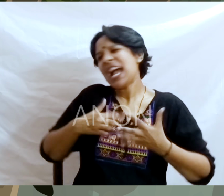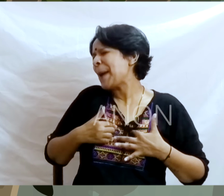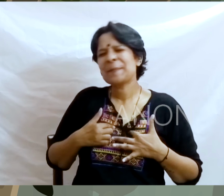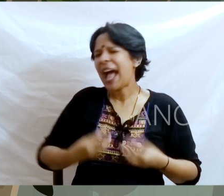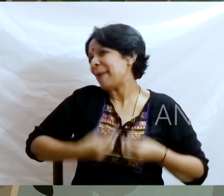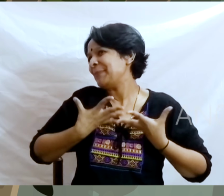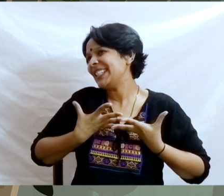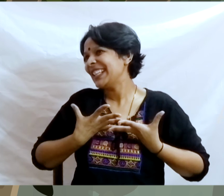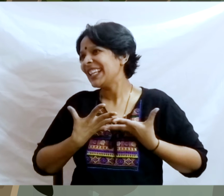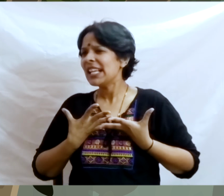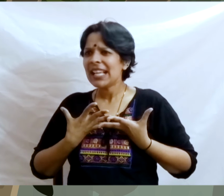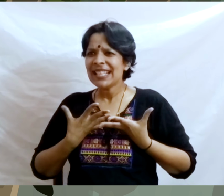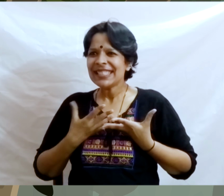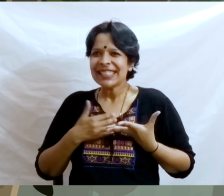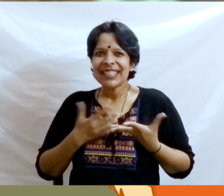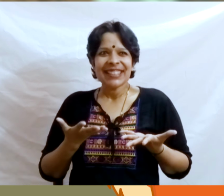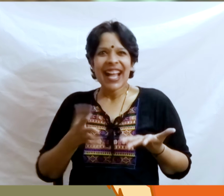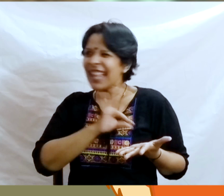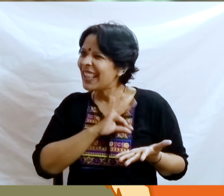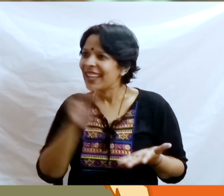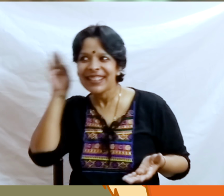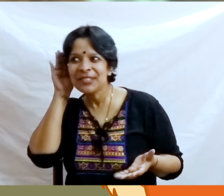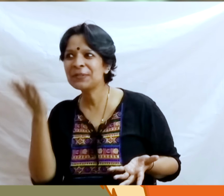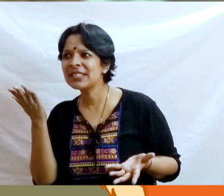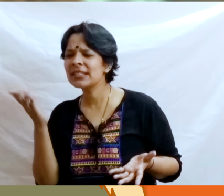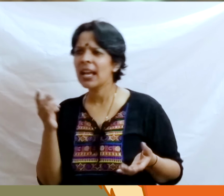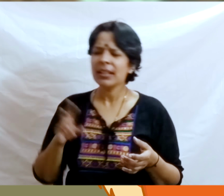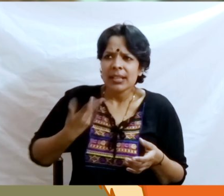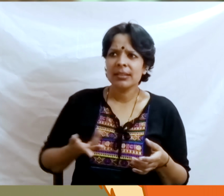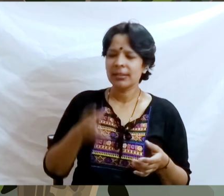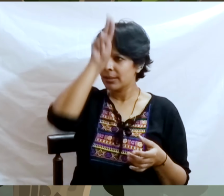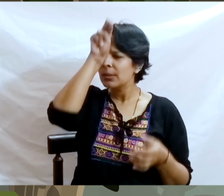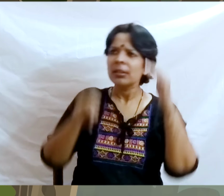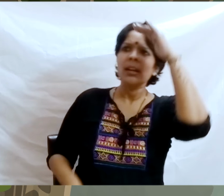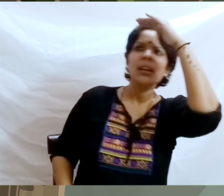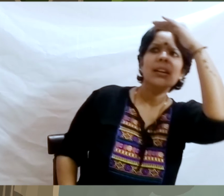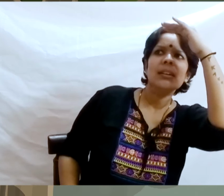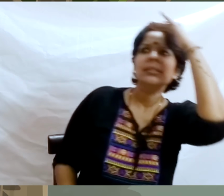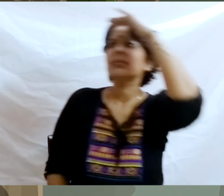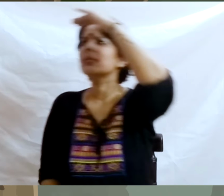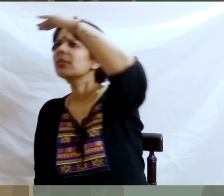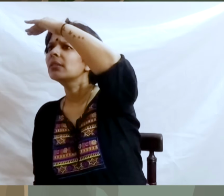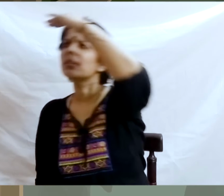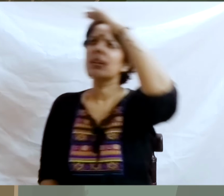“I am certainly delighted by the news!” But he spoke in an absent way and stretching upon tiptoes